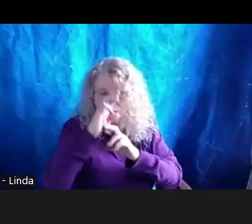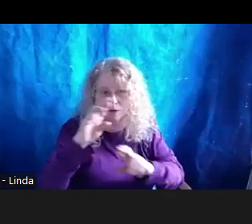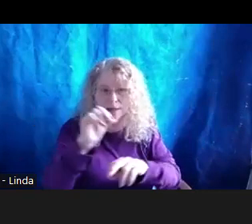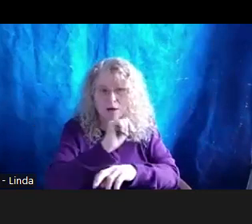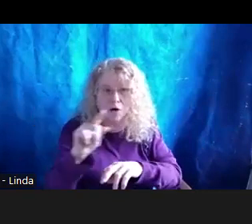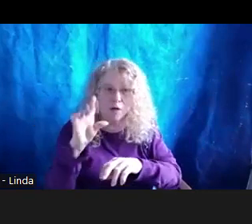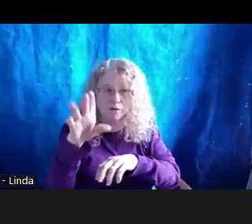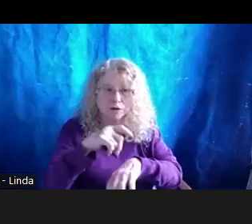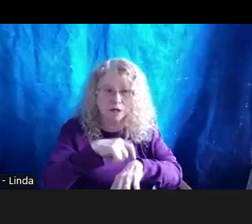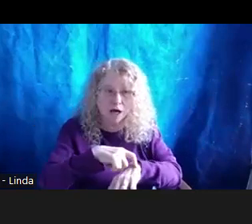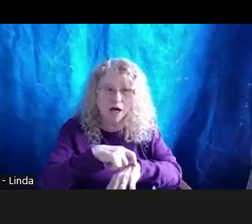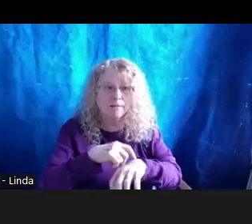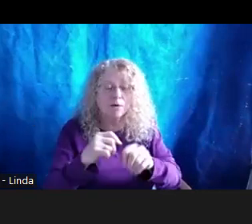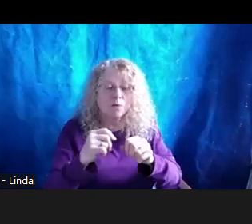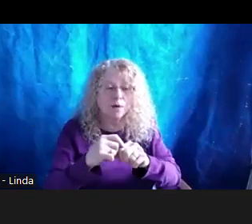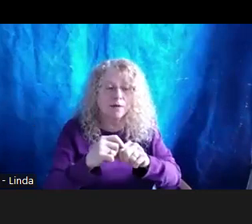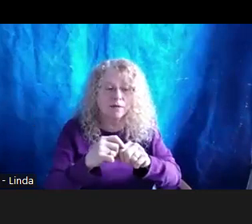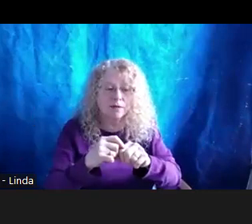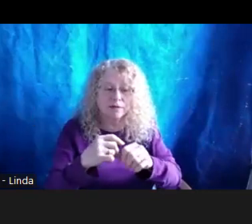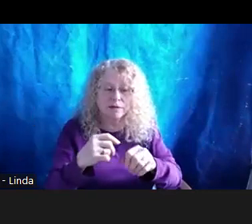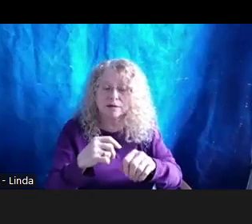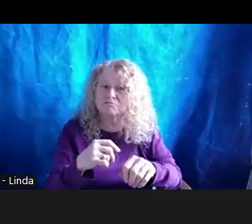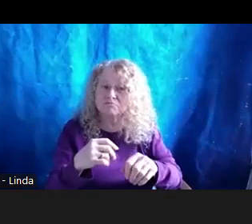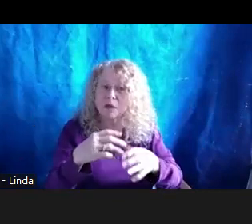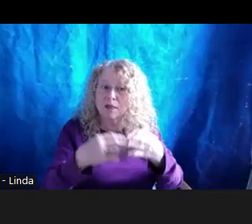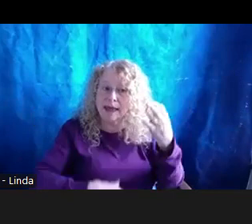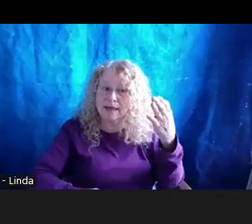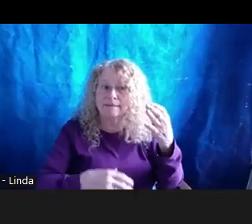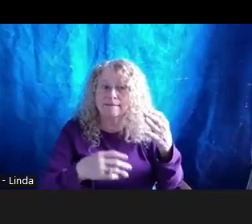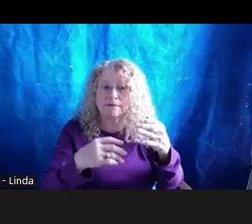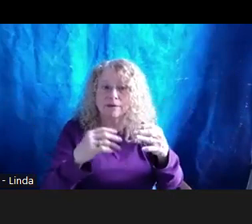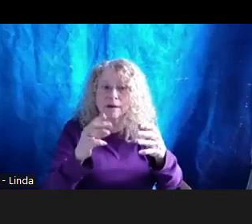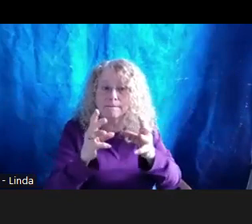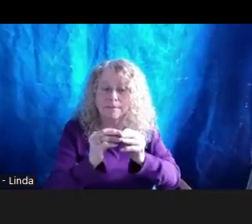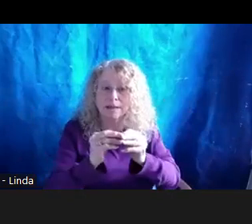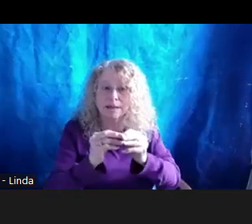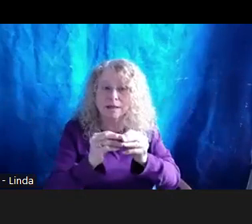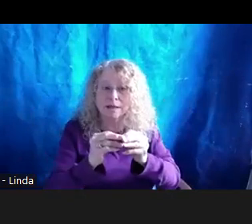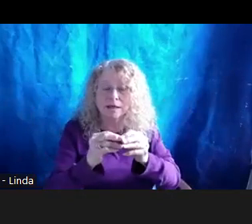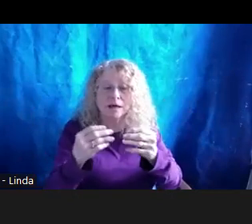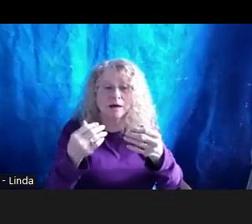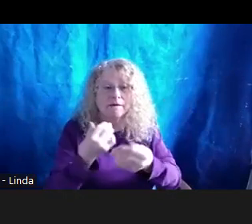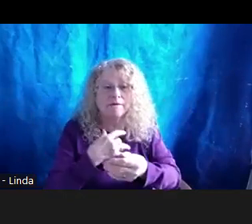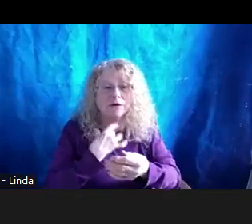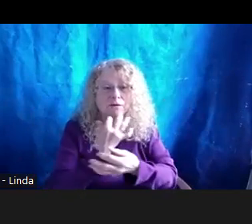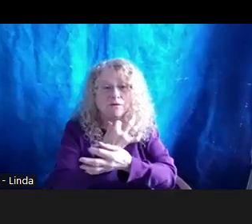WITH THE LENGTH OF OUR MEETINGS. THANK YOU SO MUCH FOR BEING HERE TODAY. DO FEEL FREE TO REACH OUT IF YOU HAVE SOME ADDITIONAL